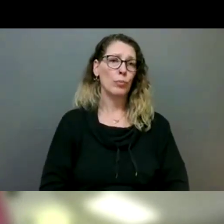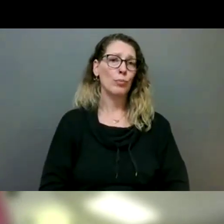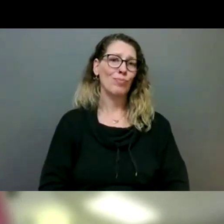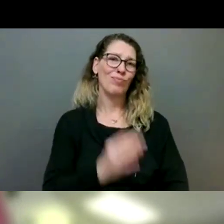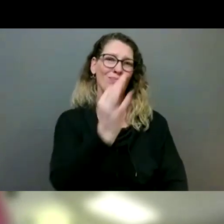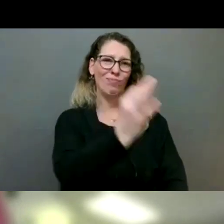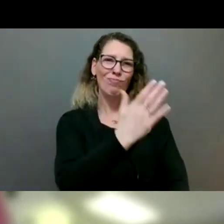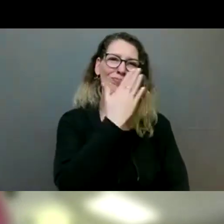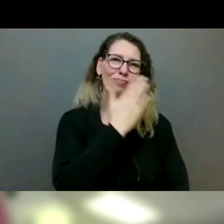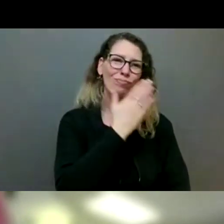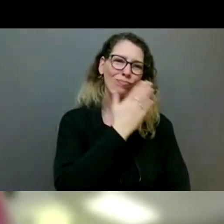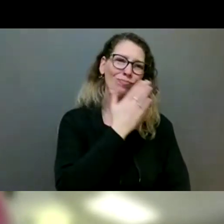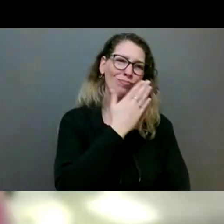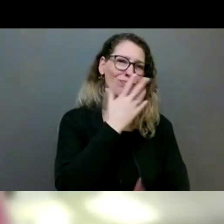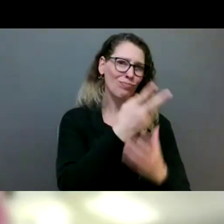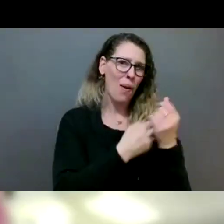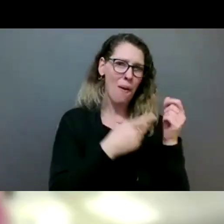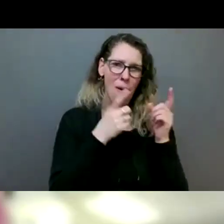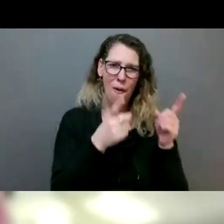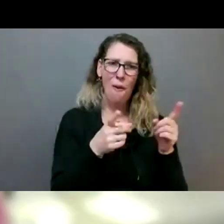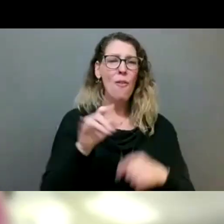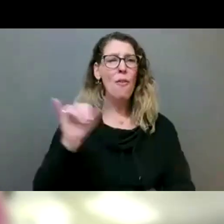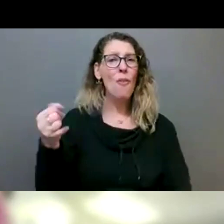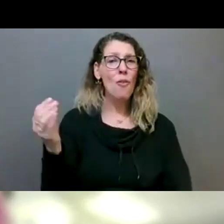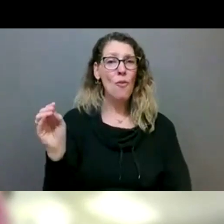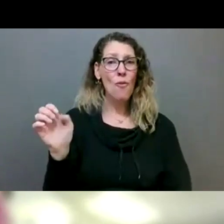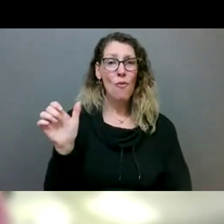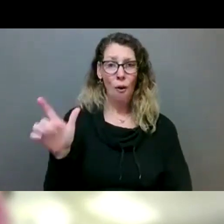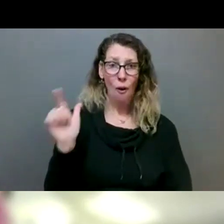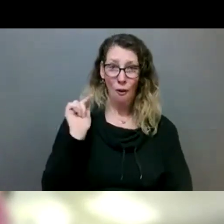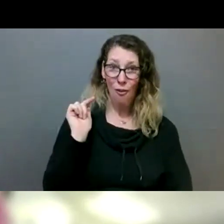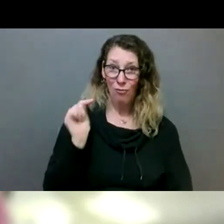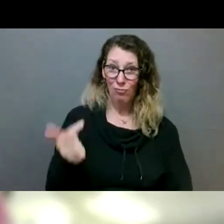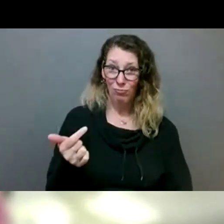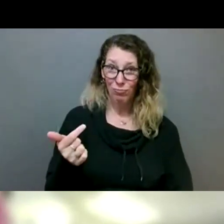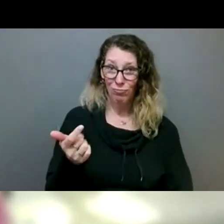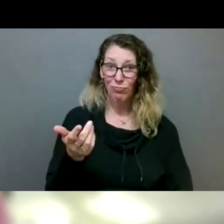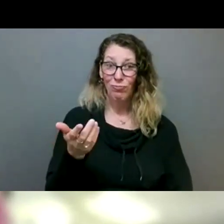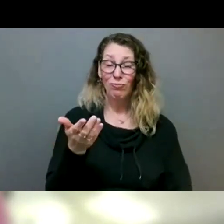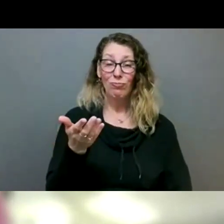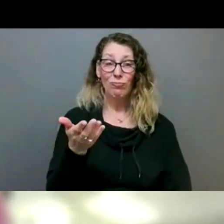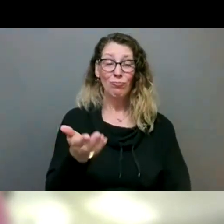thank you so much Cienai and Diana. Joel I'll hand it back to you - could you tell us a little